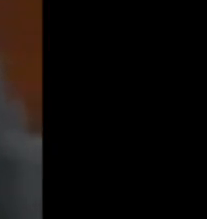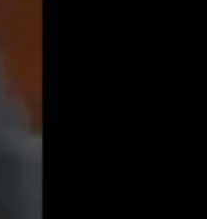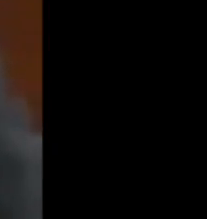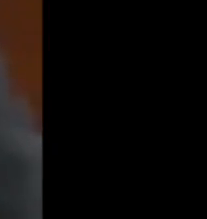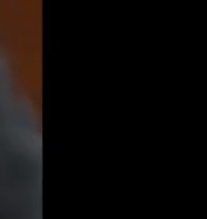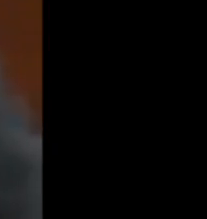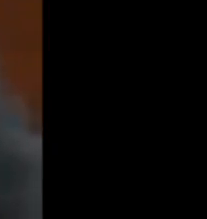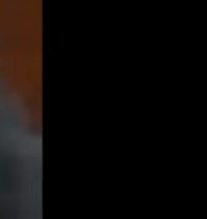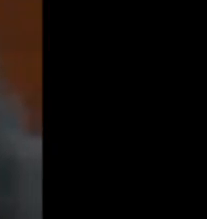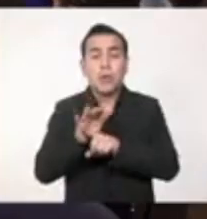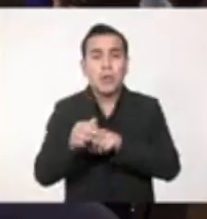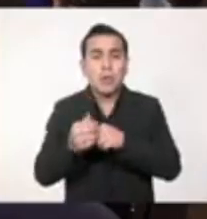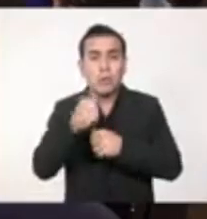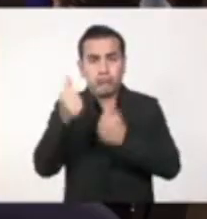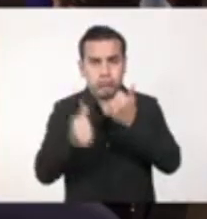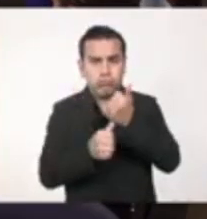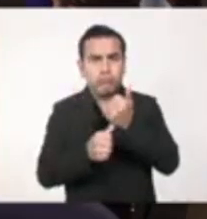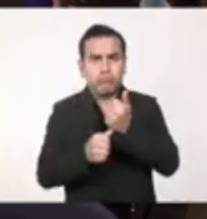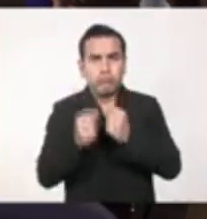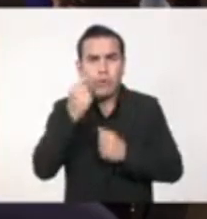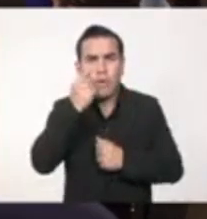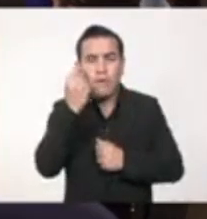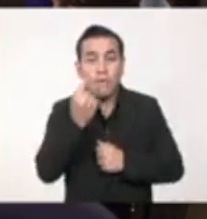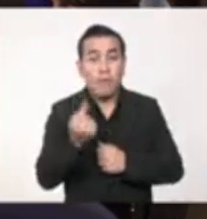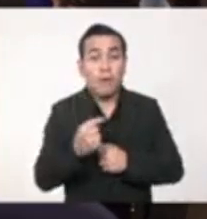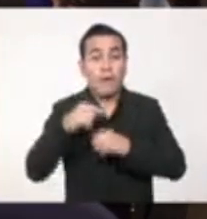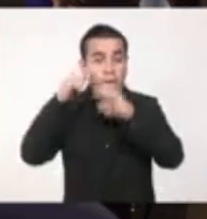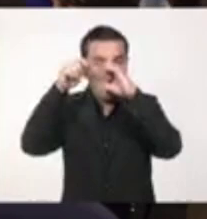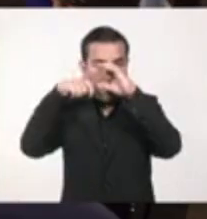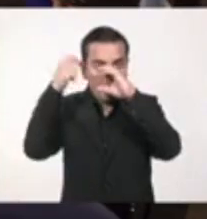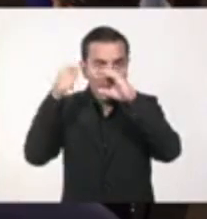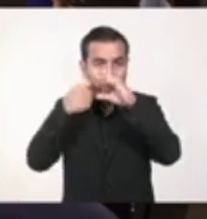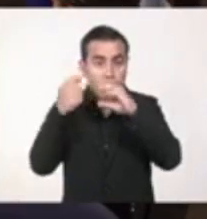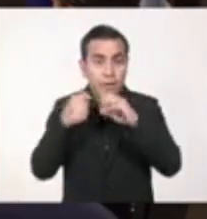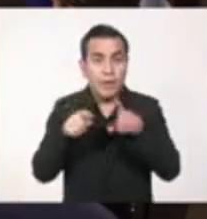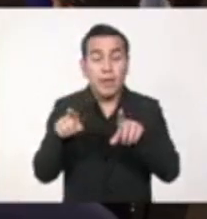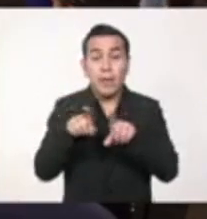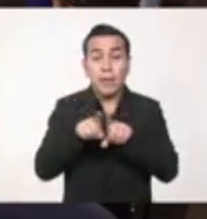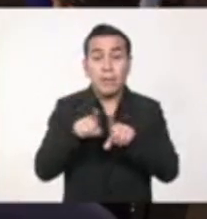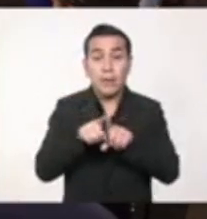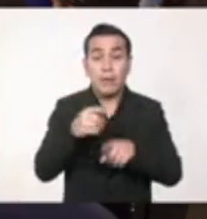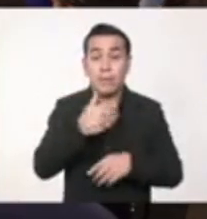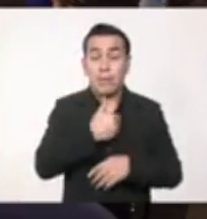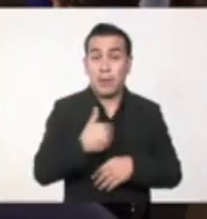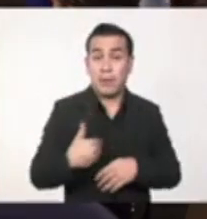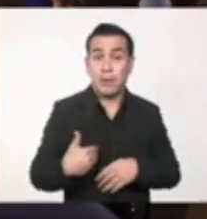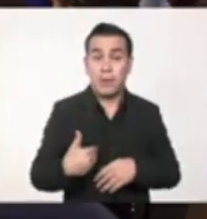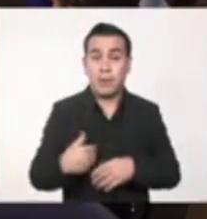like it or not. A video came out where Sister Calderón appears Sol, president there in the Legislative Assembly, I